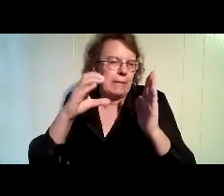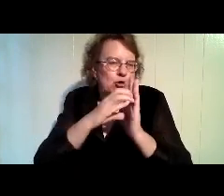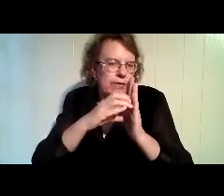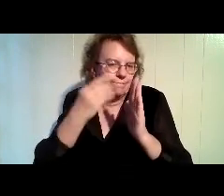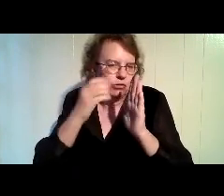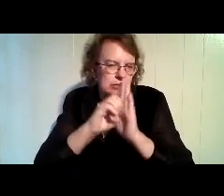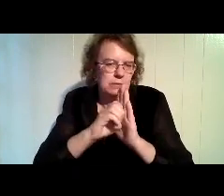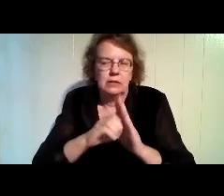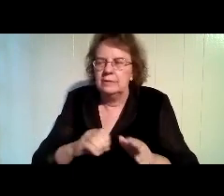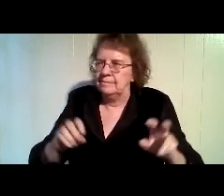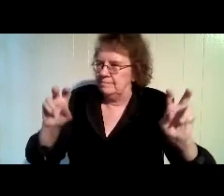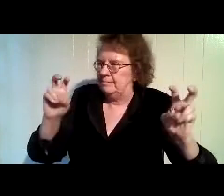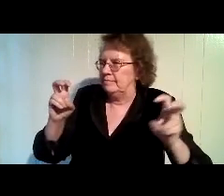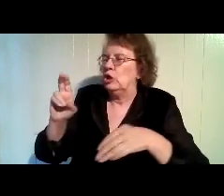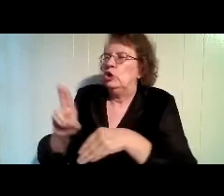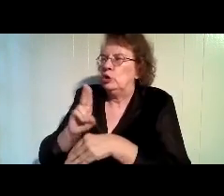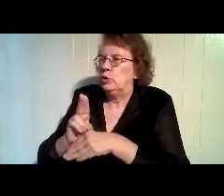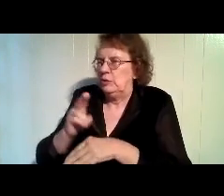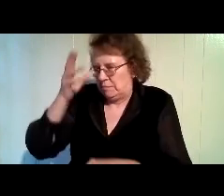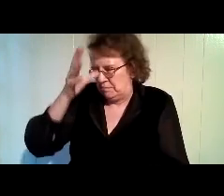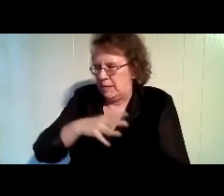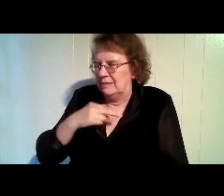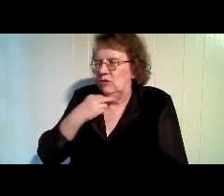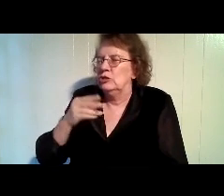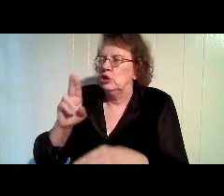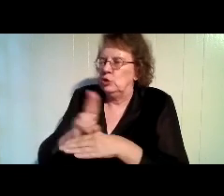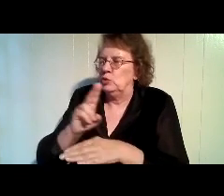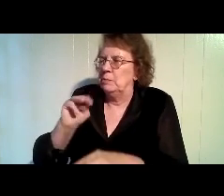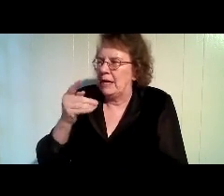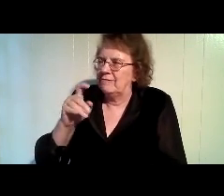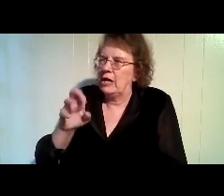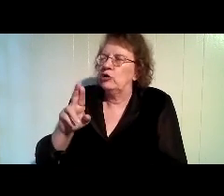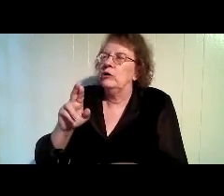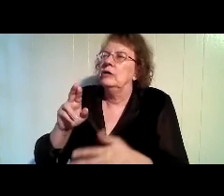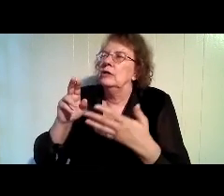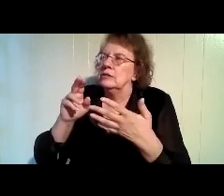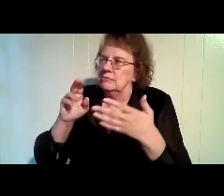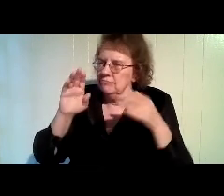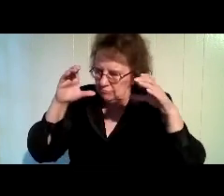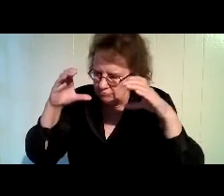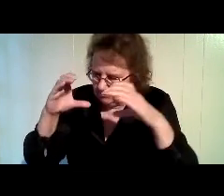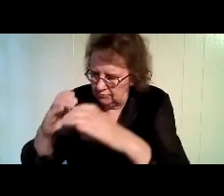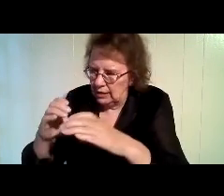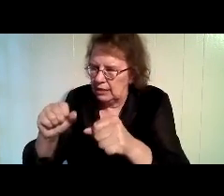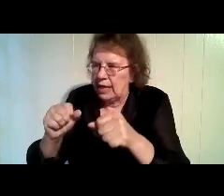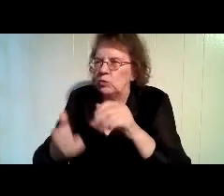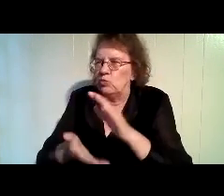Use magnifier to zoom in on parts of your display. M. Agni figure can run in full screen in a separate window or